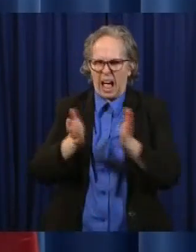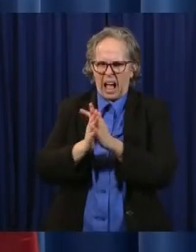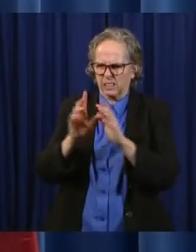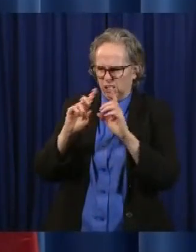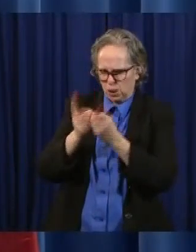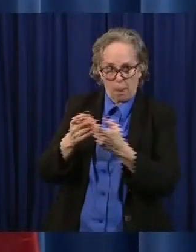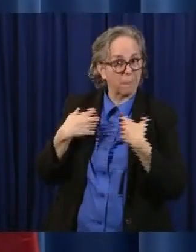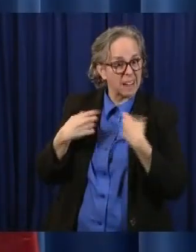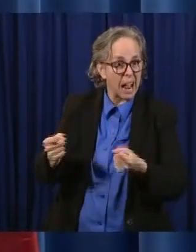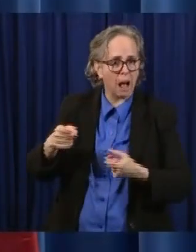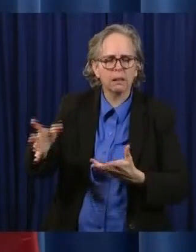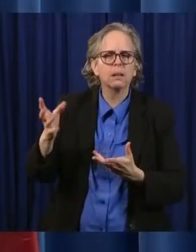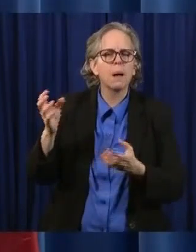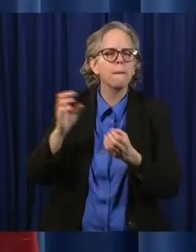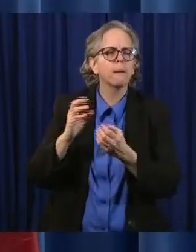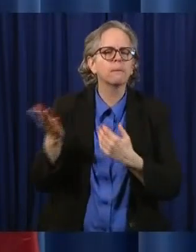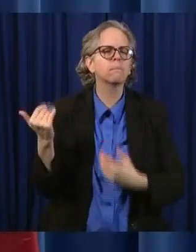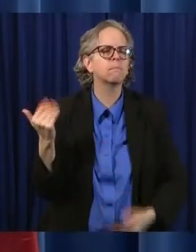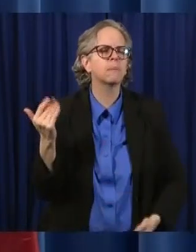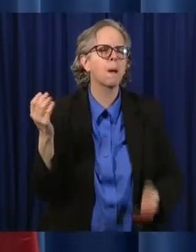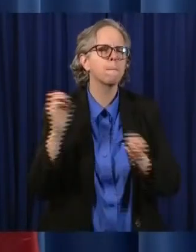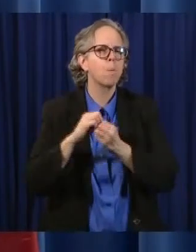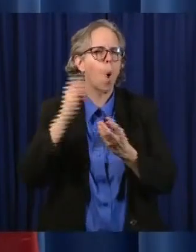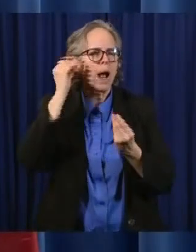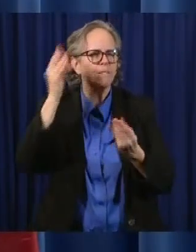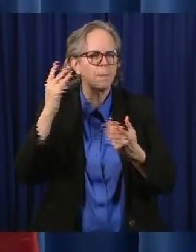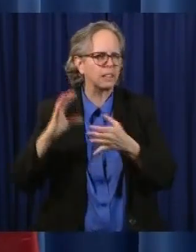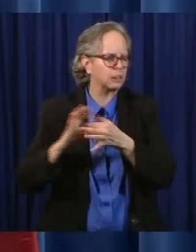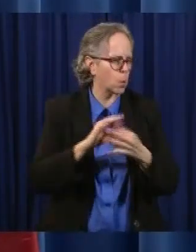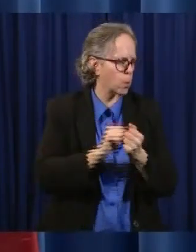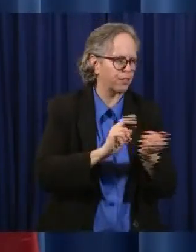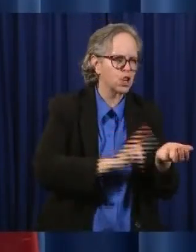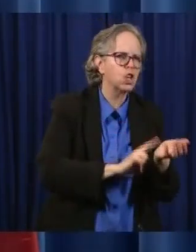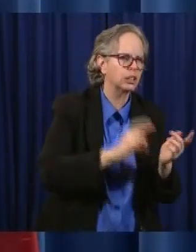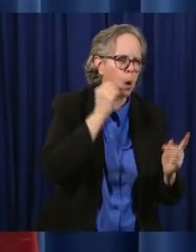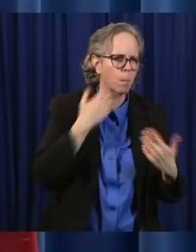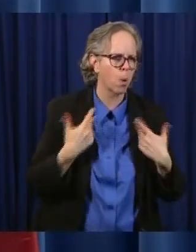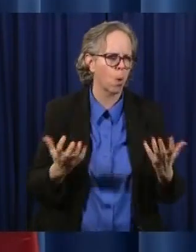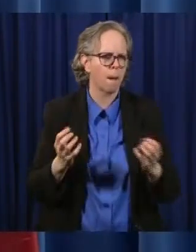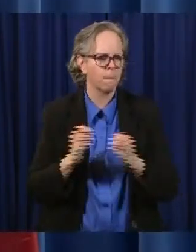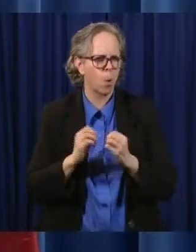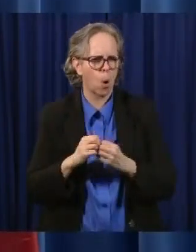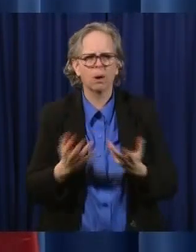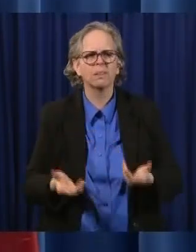MORE SPECIFIC INFORMATION REGARDING NURSING HOMES. THIS DATA WILL INCLUDE COVID-19